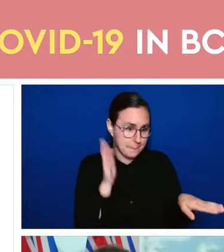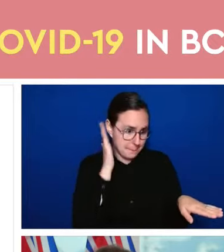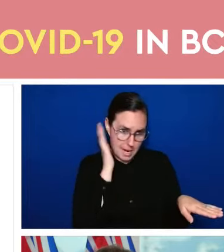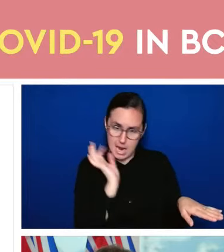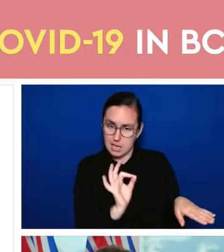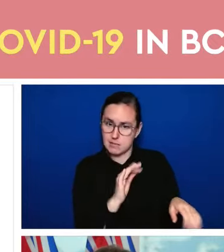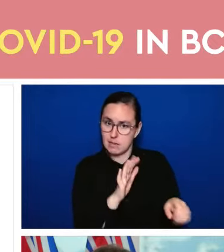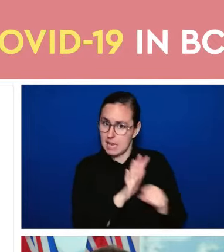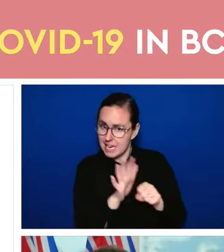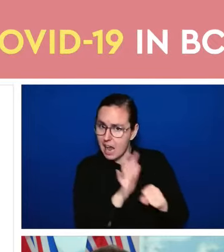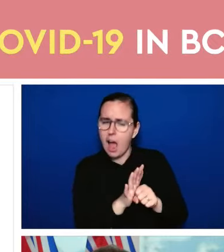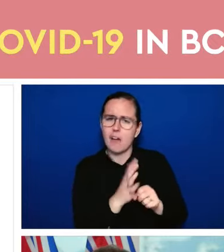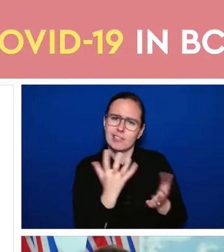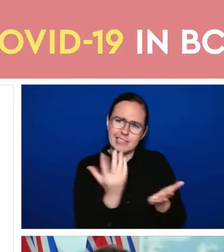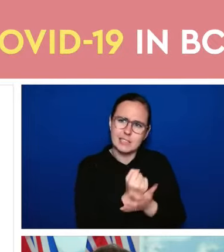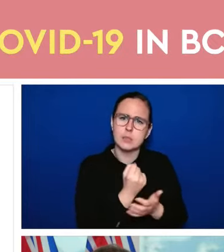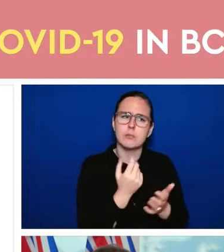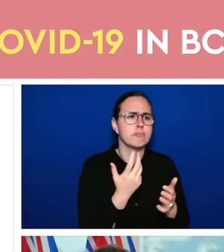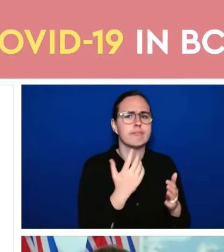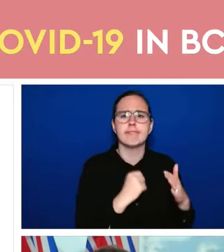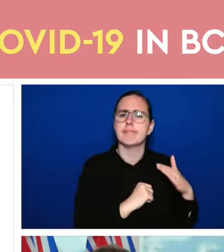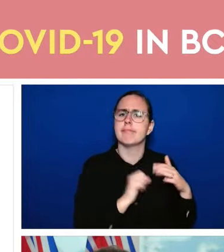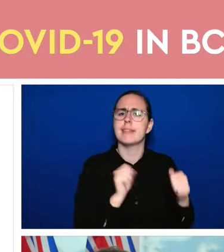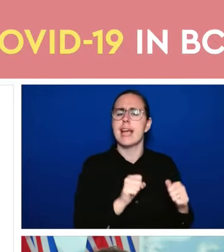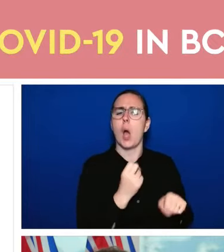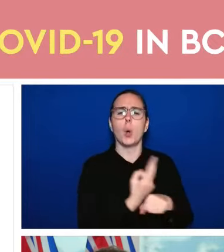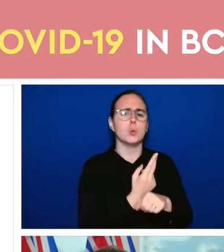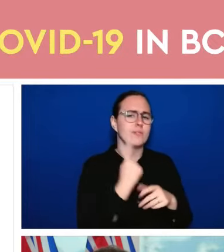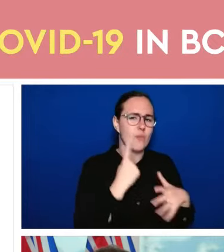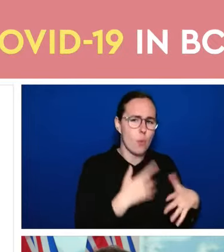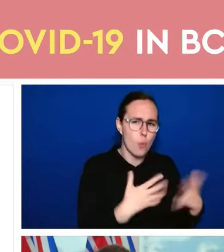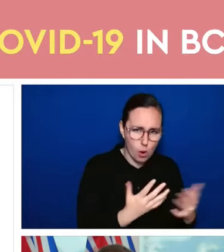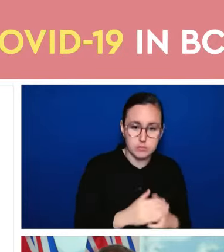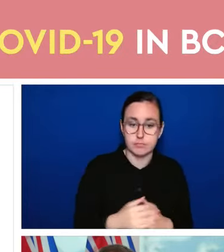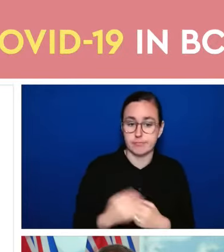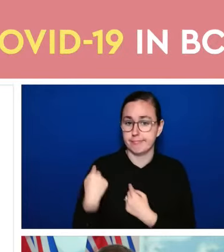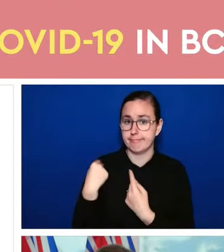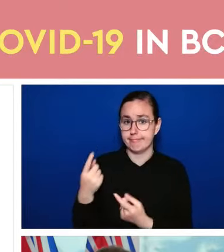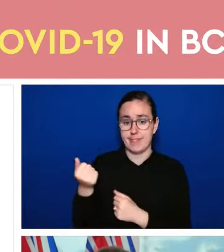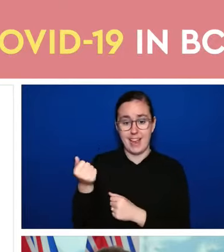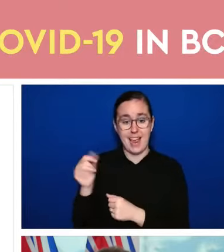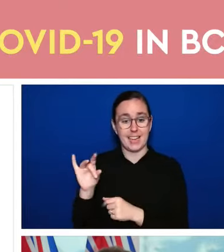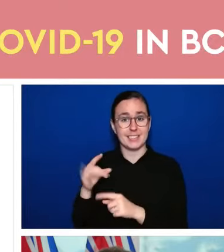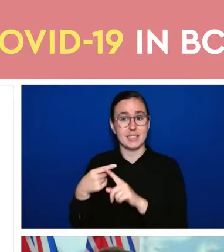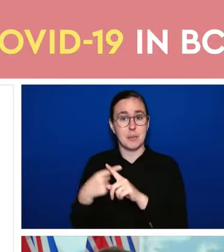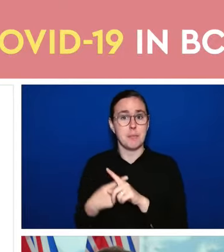way- over the last. Eighteen months continue to have enhanced